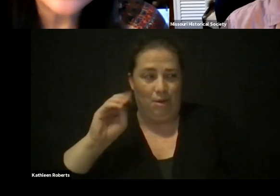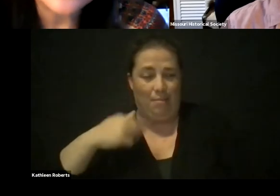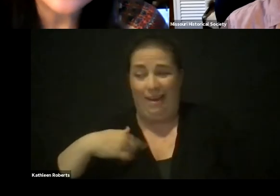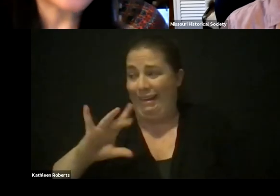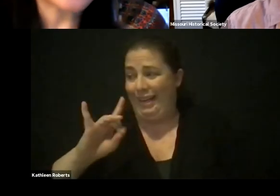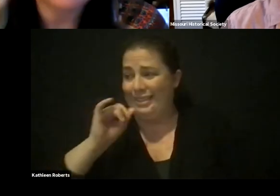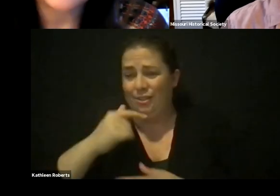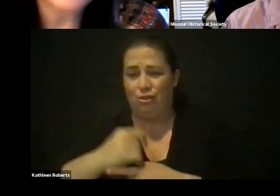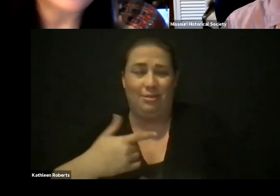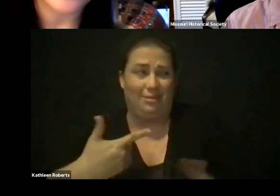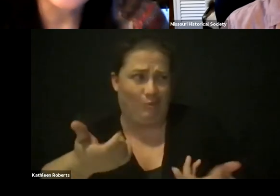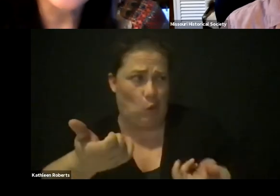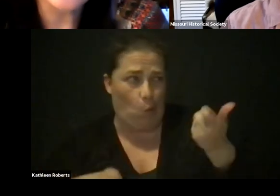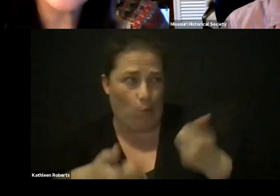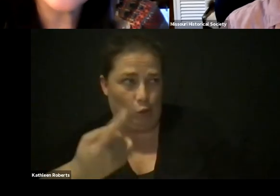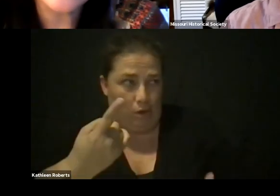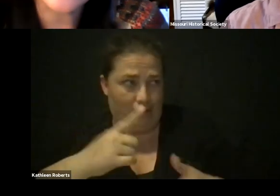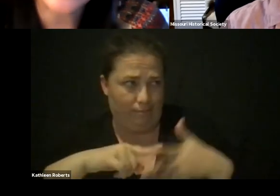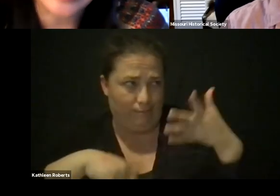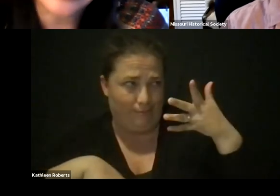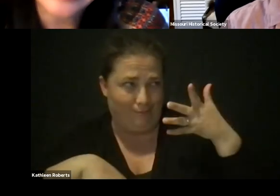with their country. I don't think we should feel threatened